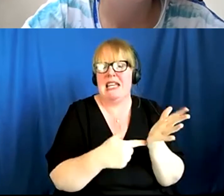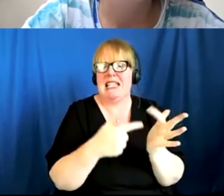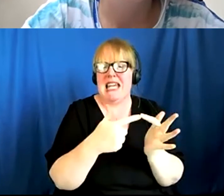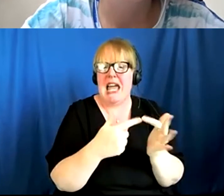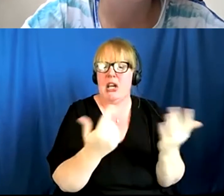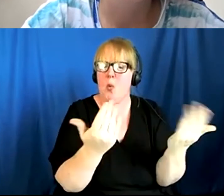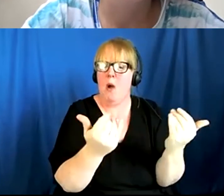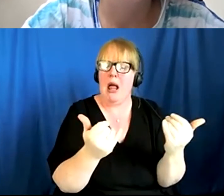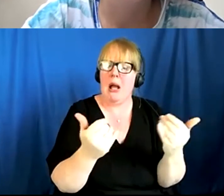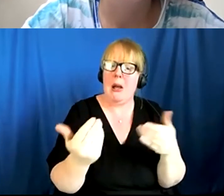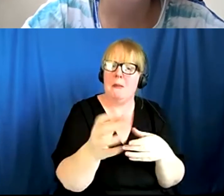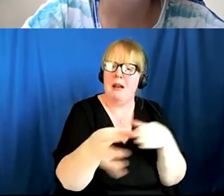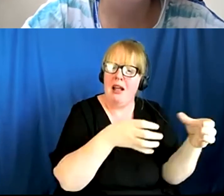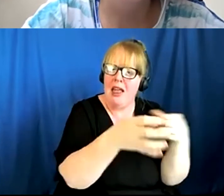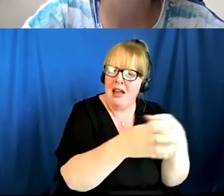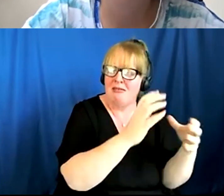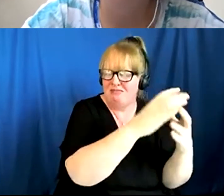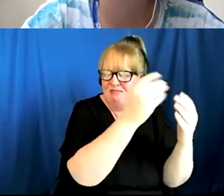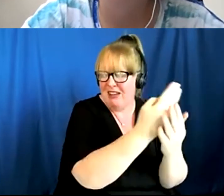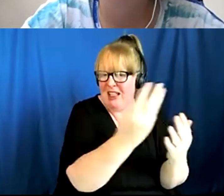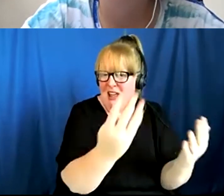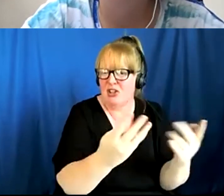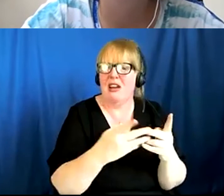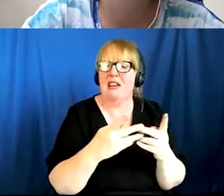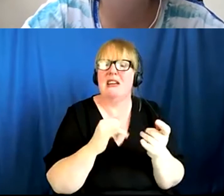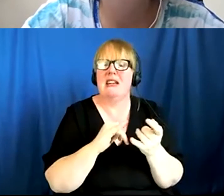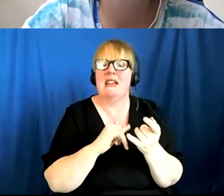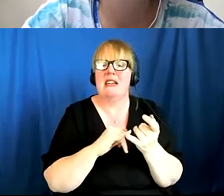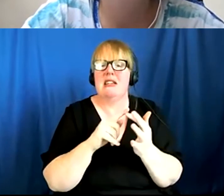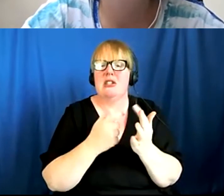and The Serpentine Gallery, who, I guess could see perhaps the thing